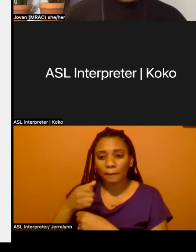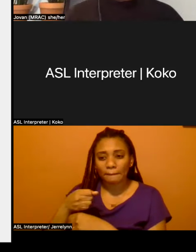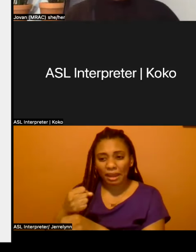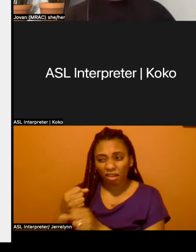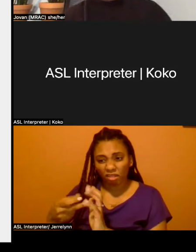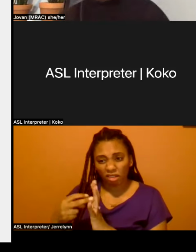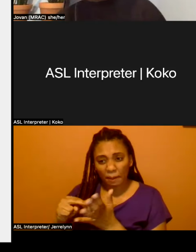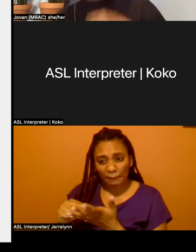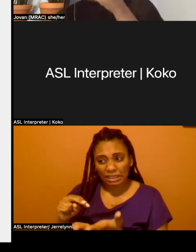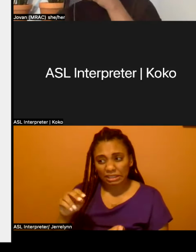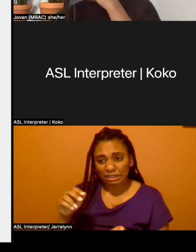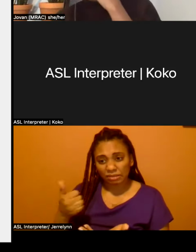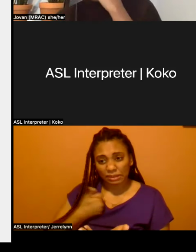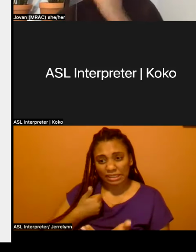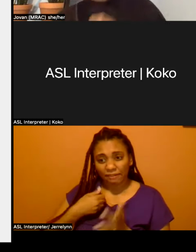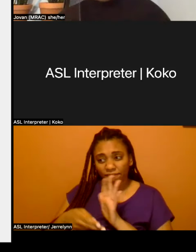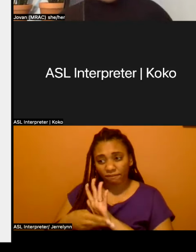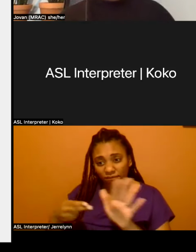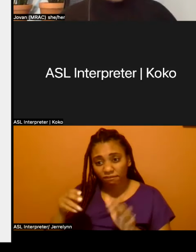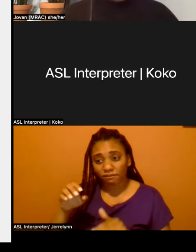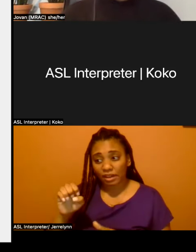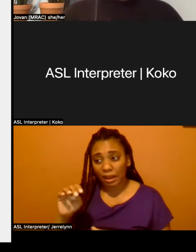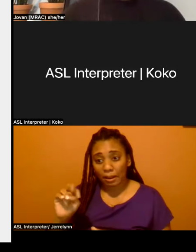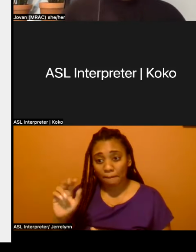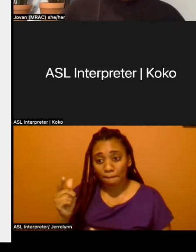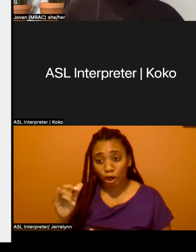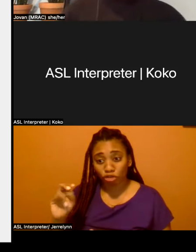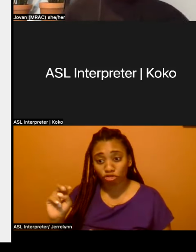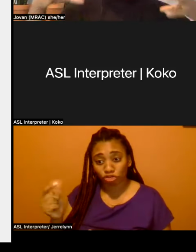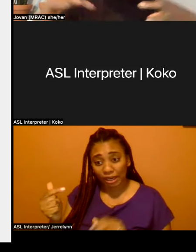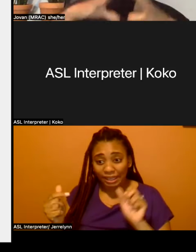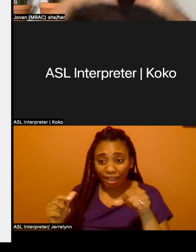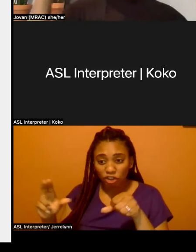That is a really good question. Probably not, we're kind of looking